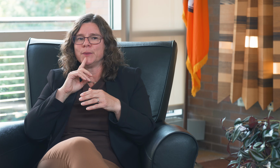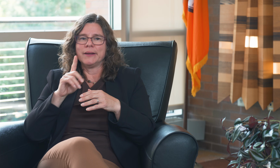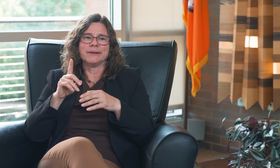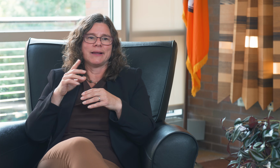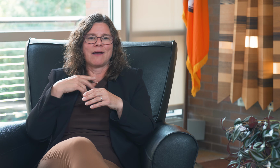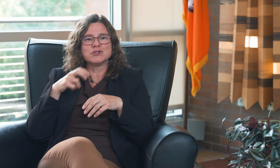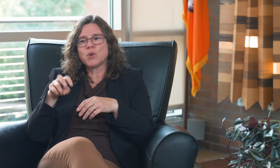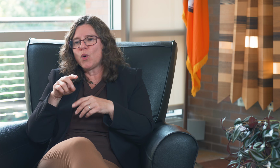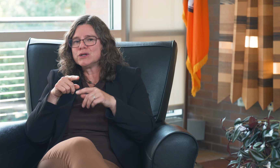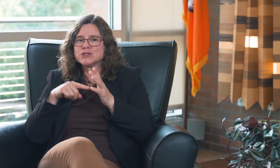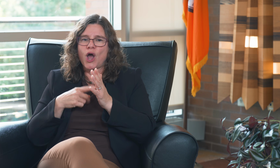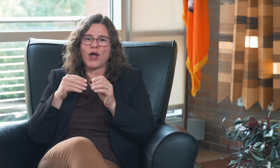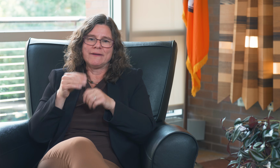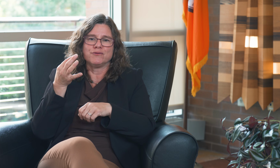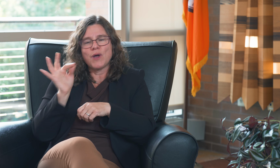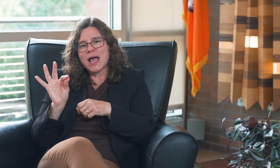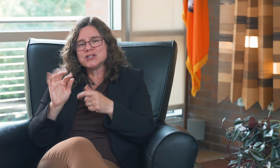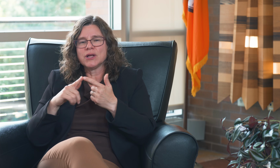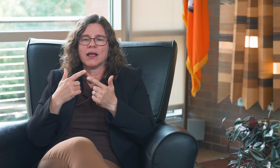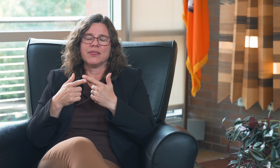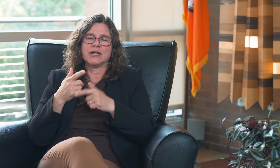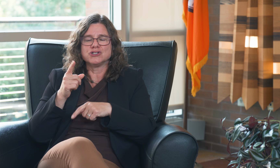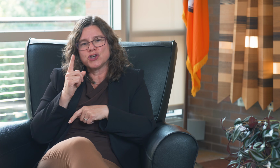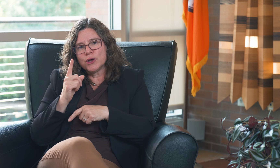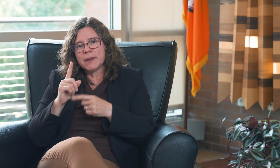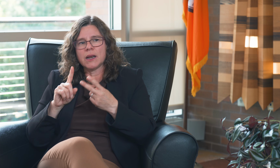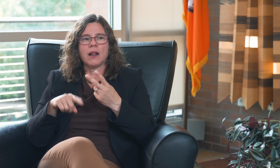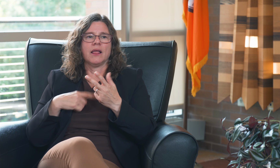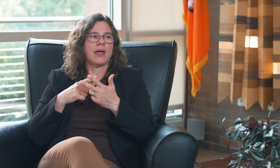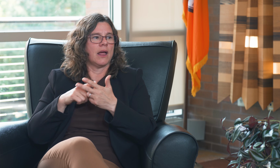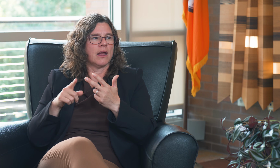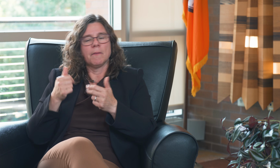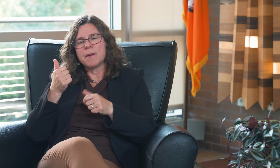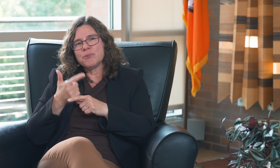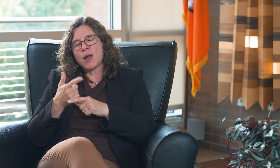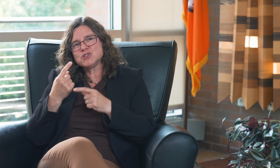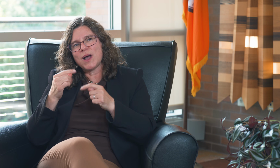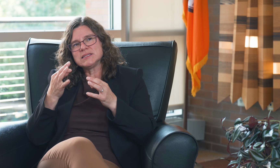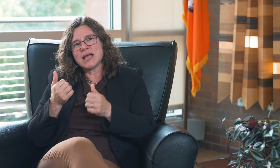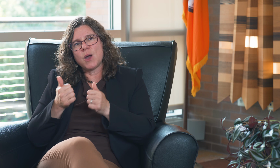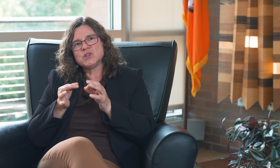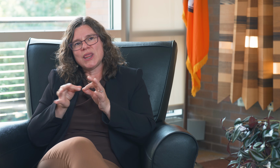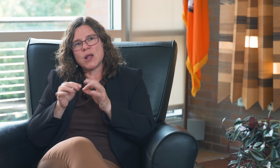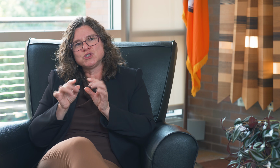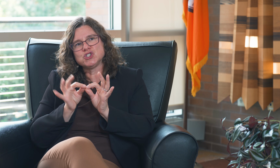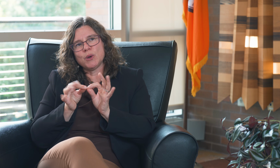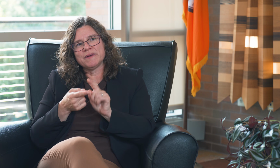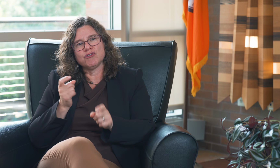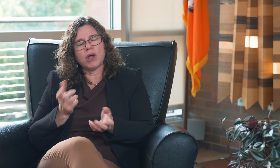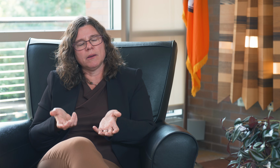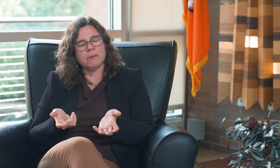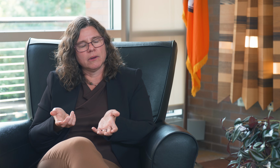The family would go on vacation and, you know, you might go to a tour and they would start in French and then German,